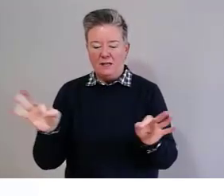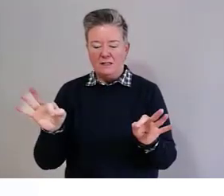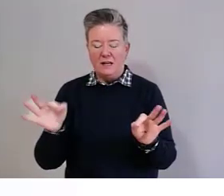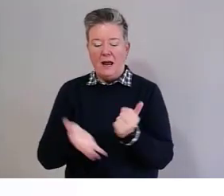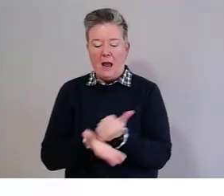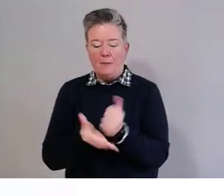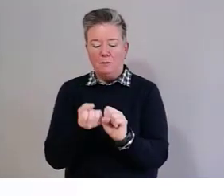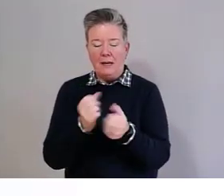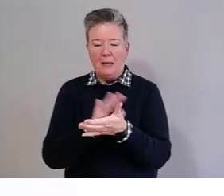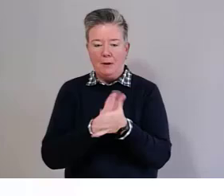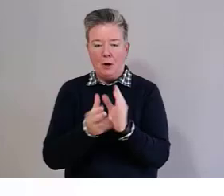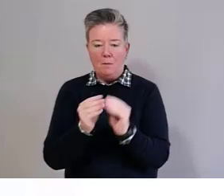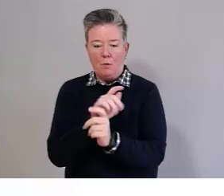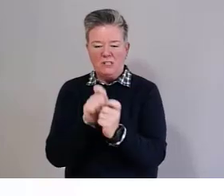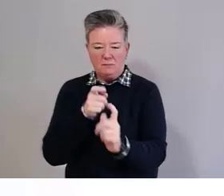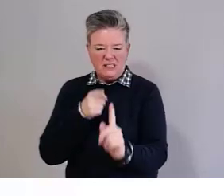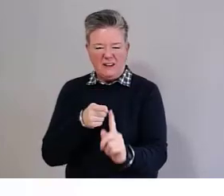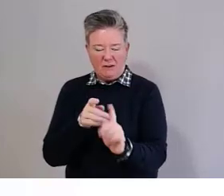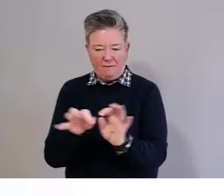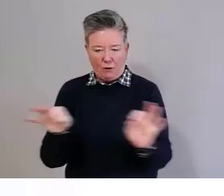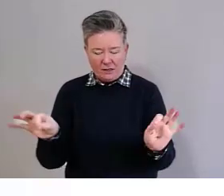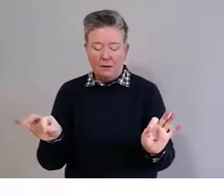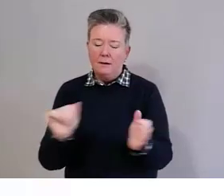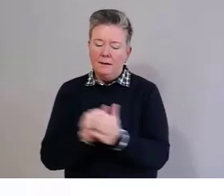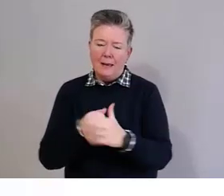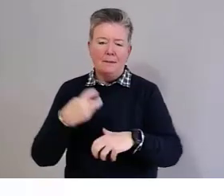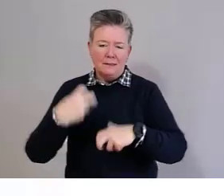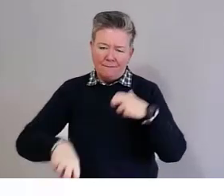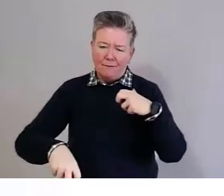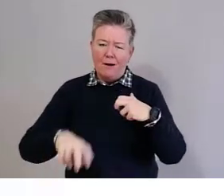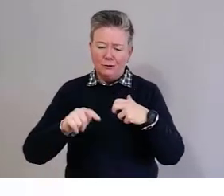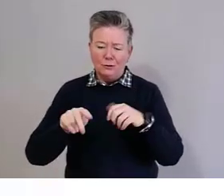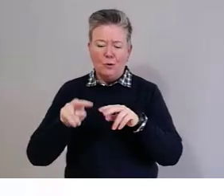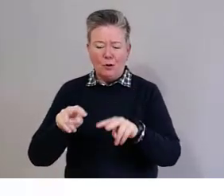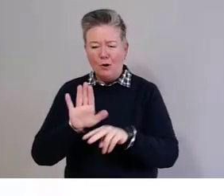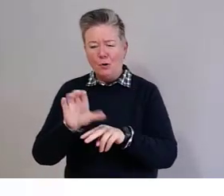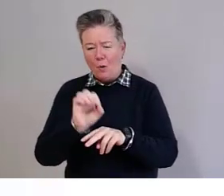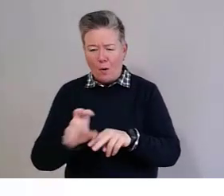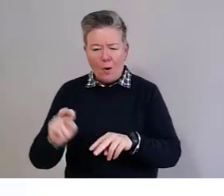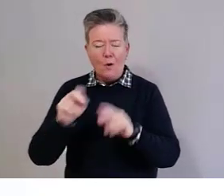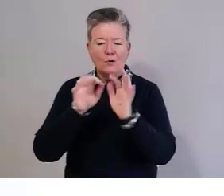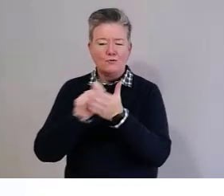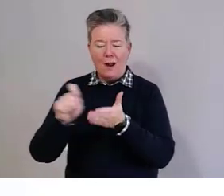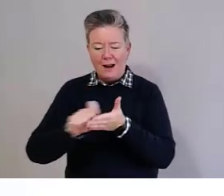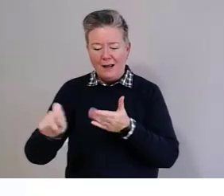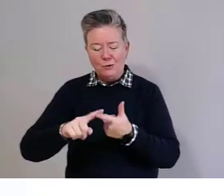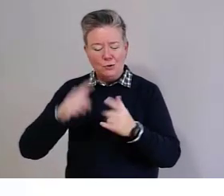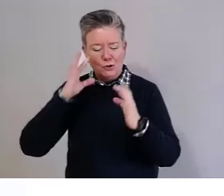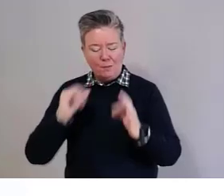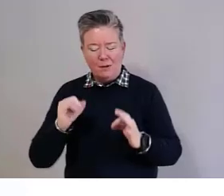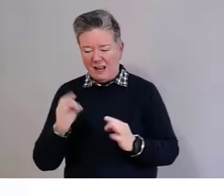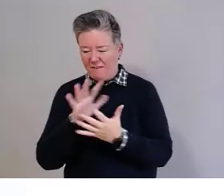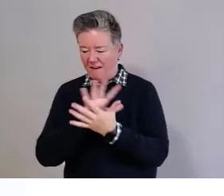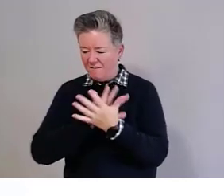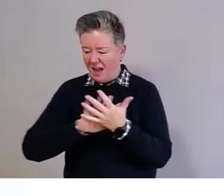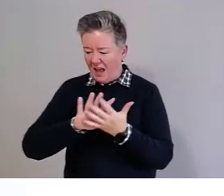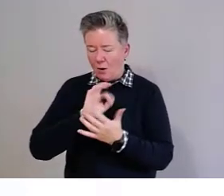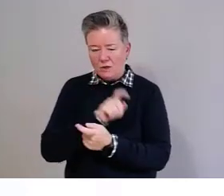And as I mentioned, this can be very difficult to look at your own writing, and determine if something was vague or specific